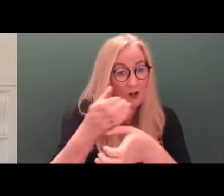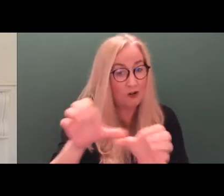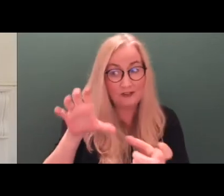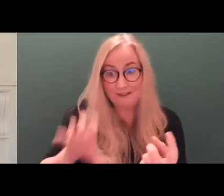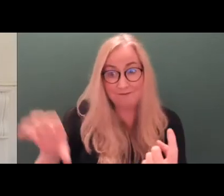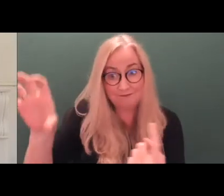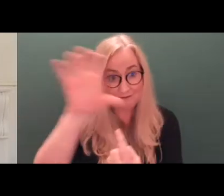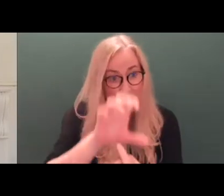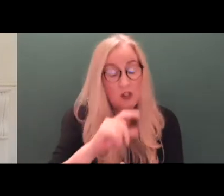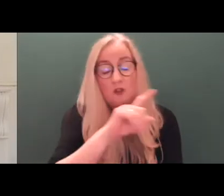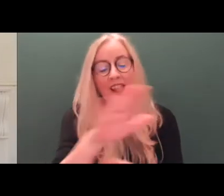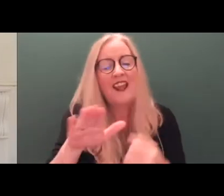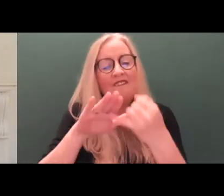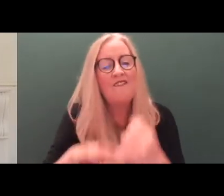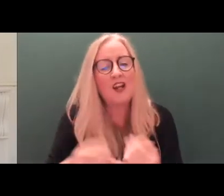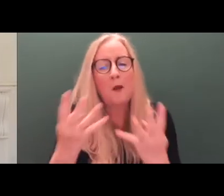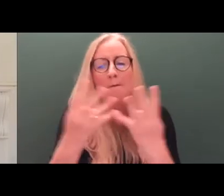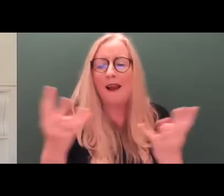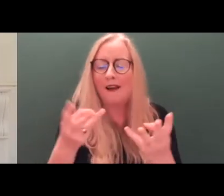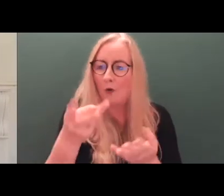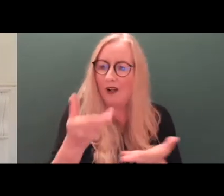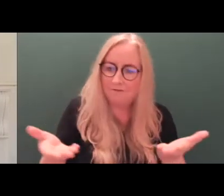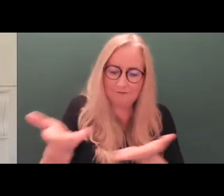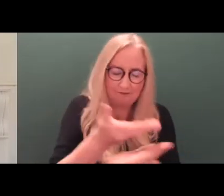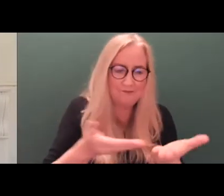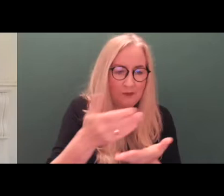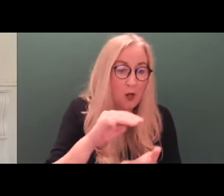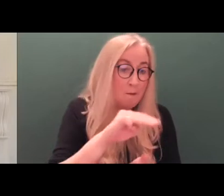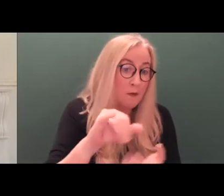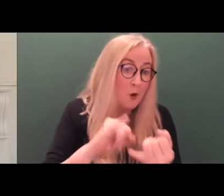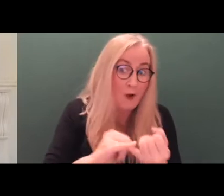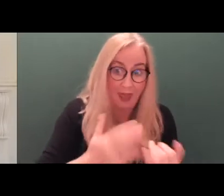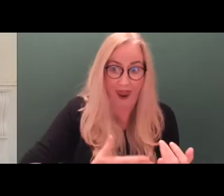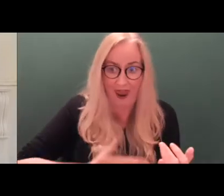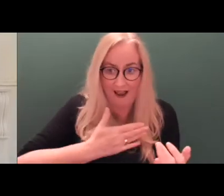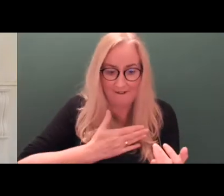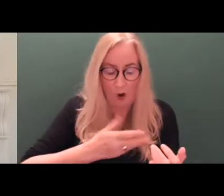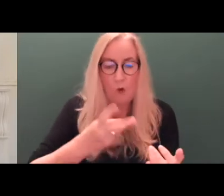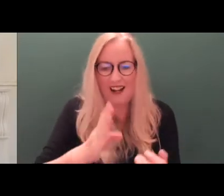Our final panel discussion will feature people whose lives will be directly impacted by the